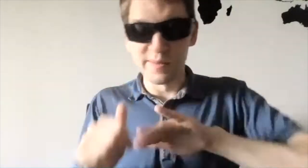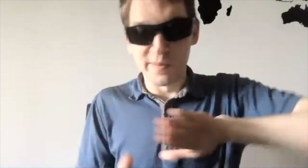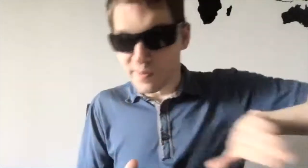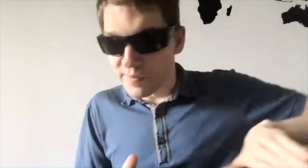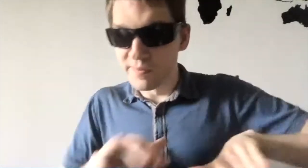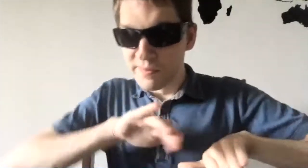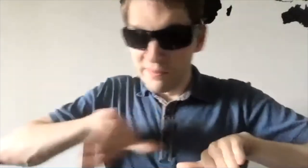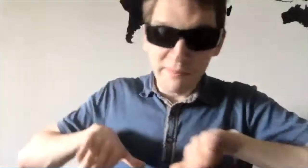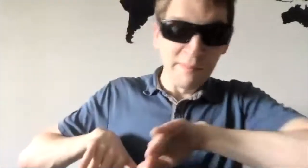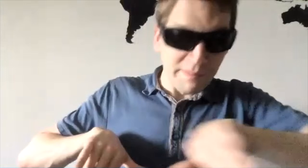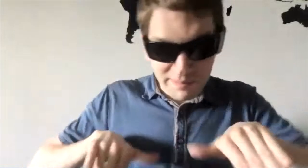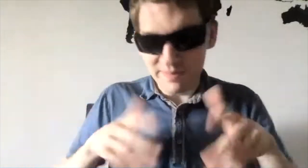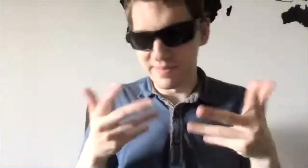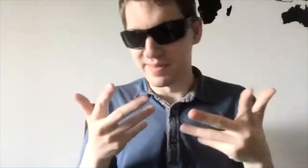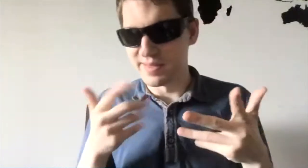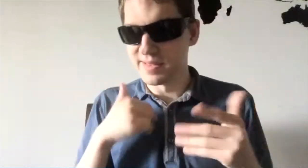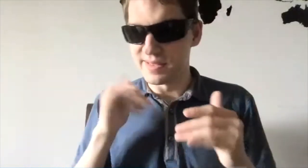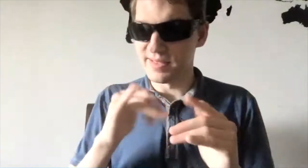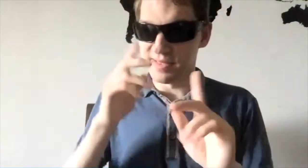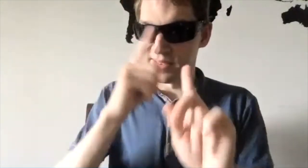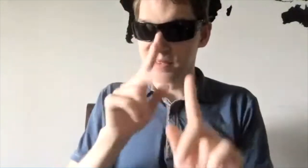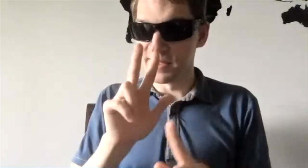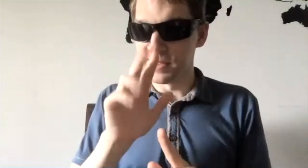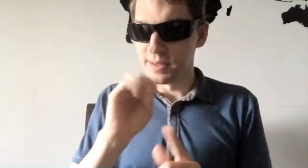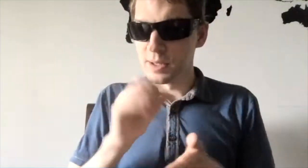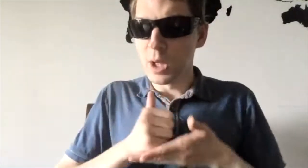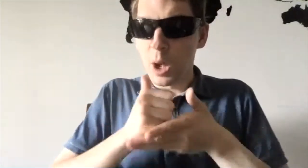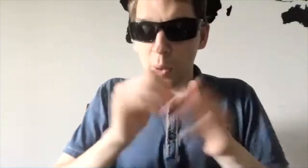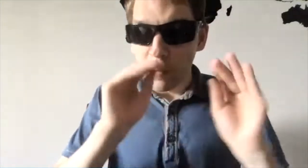But if I can just get those barriers out of the way, I know that I can be